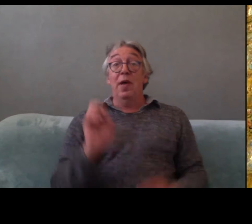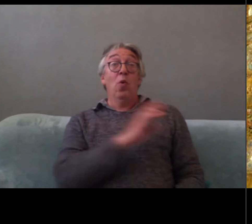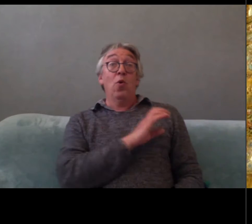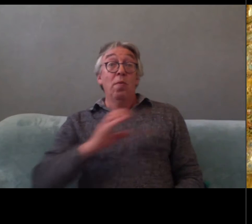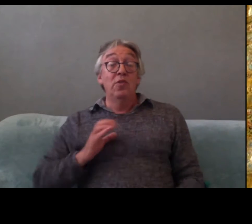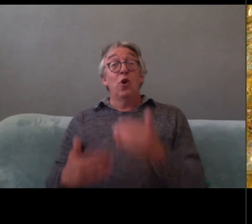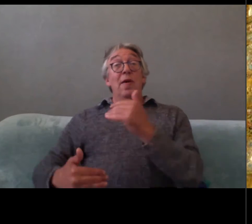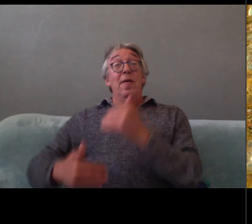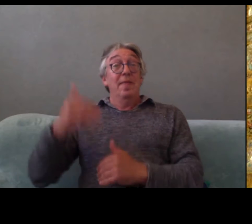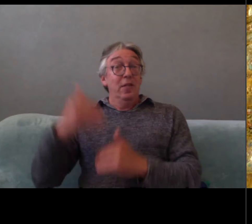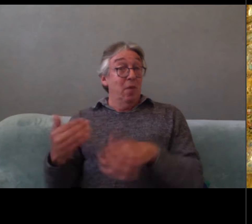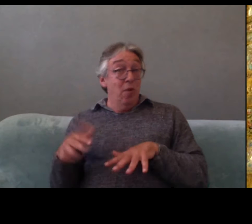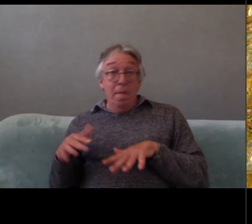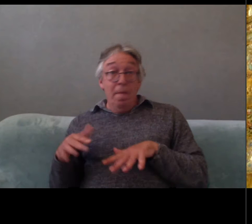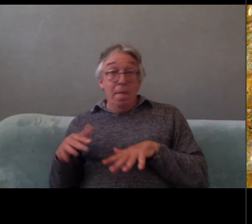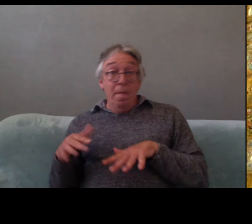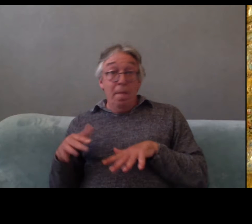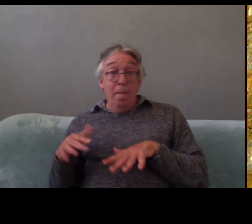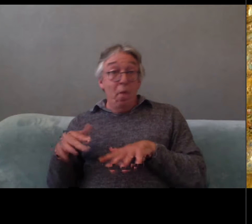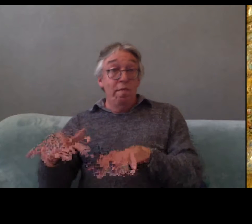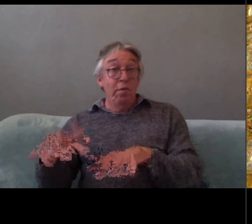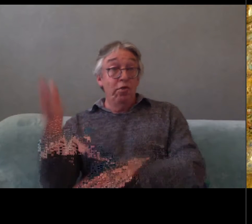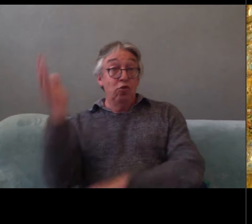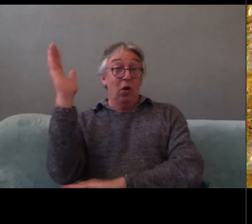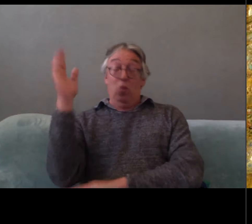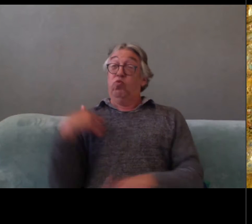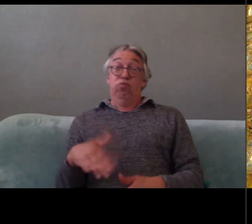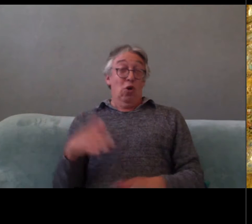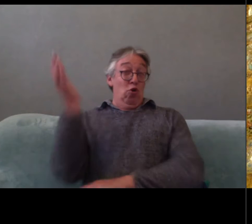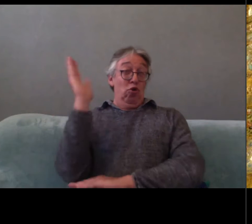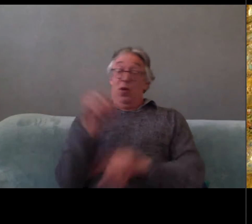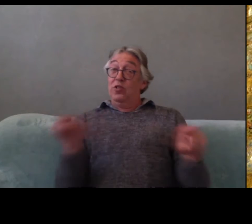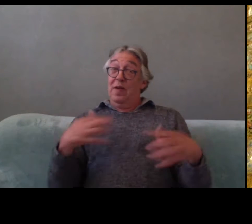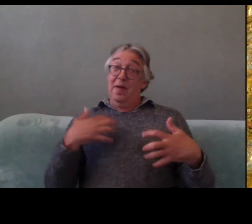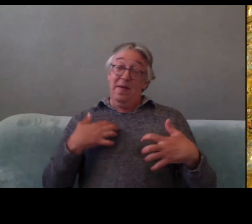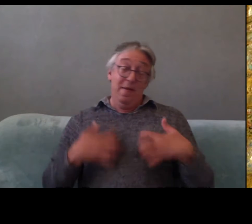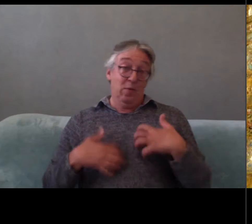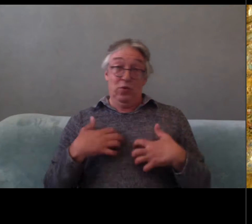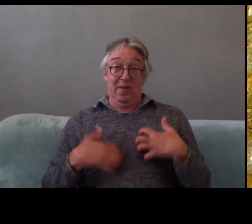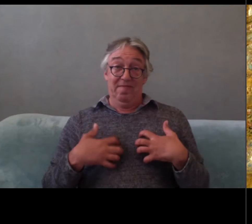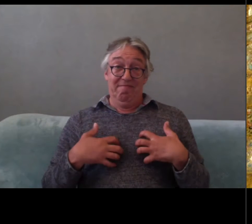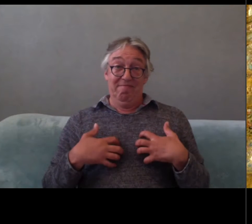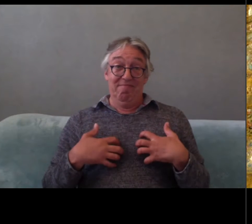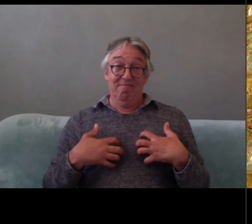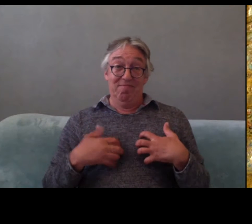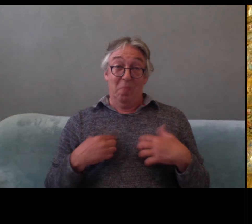The panel is very interesting and it'll have very important things